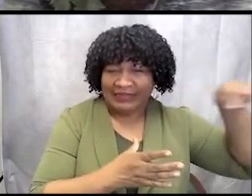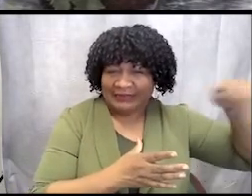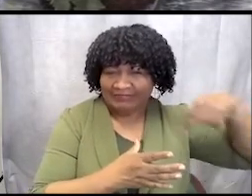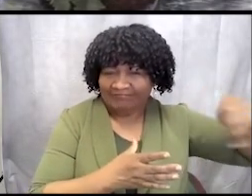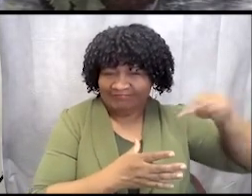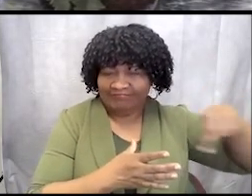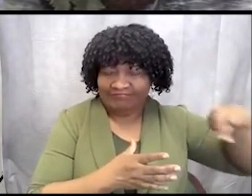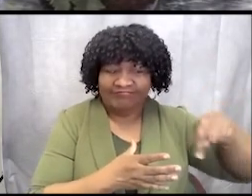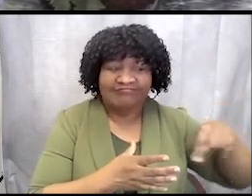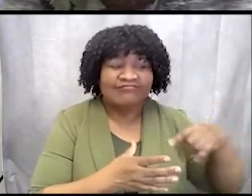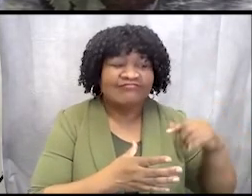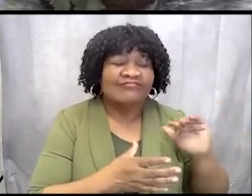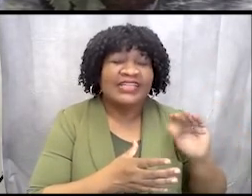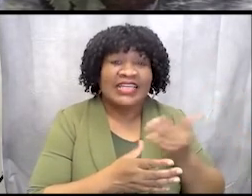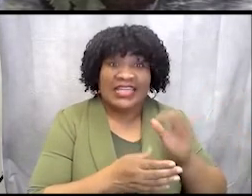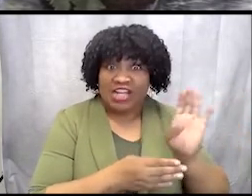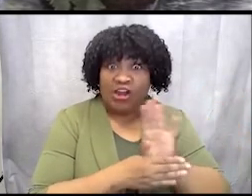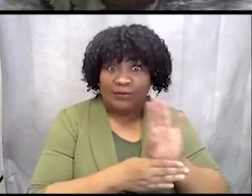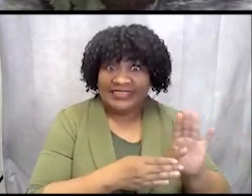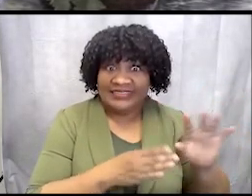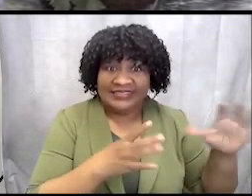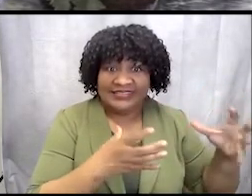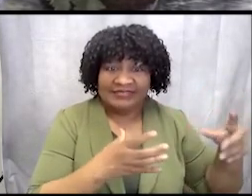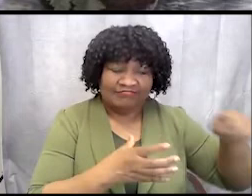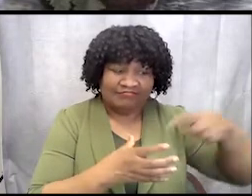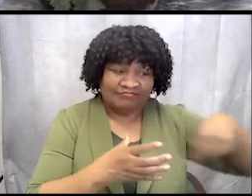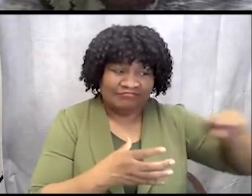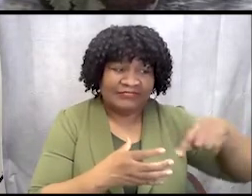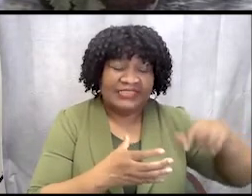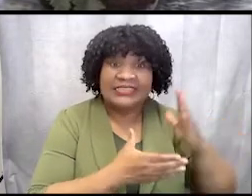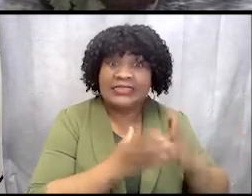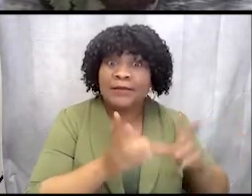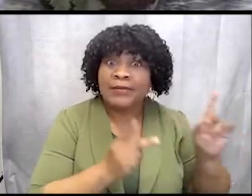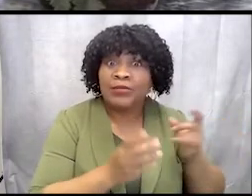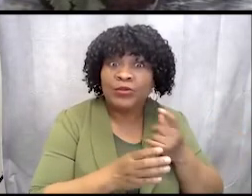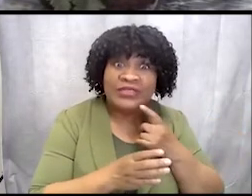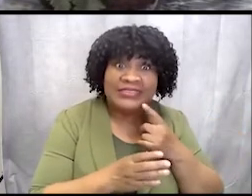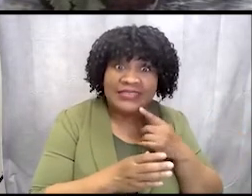in our business that will say that we don't need community,